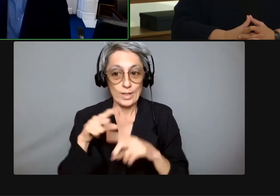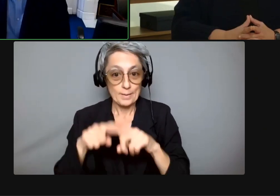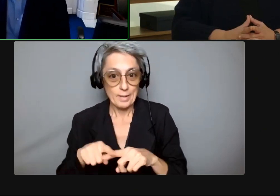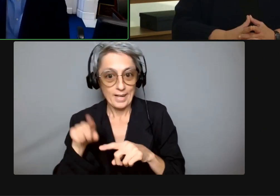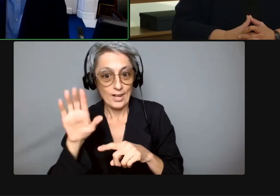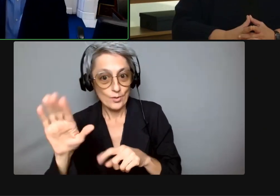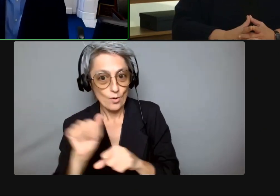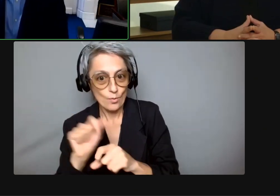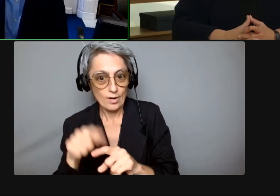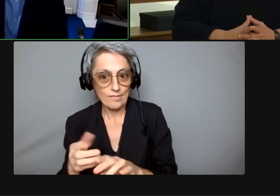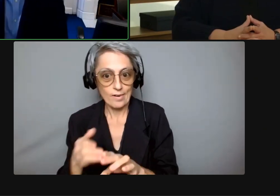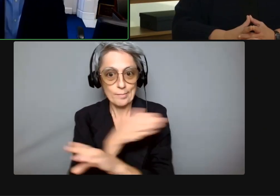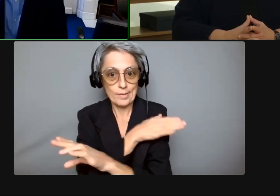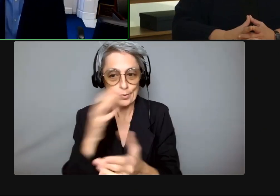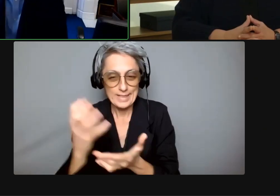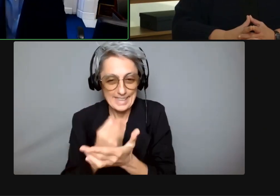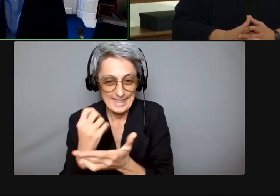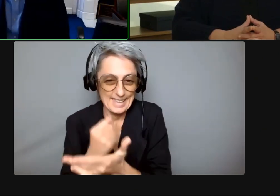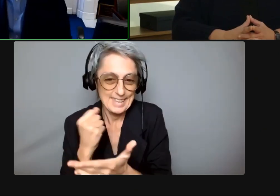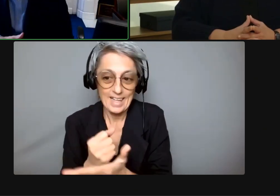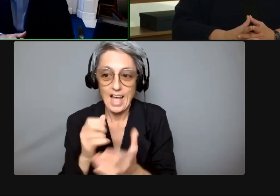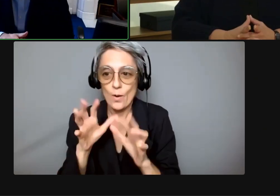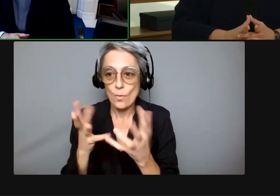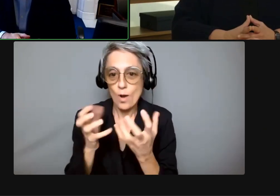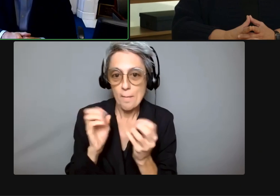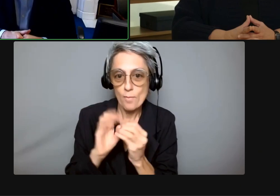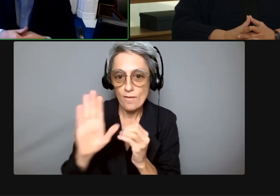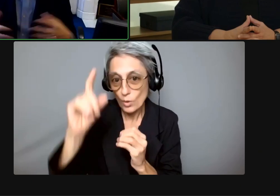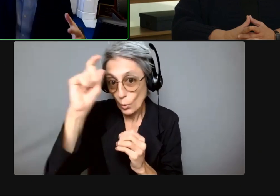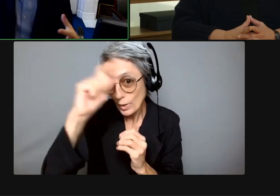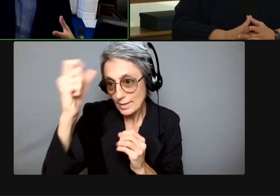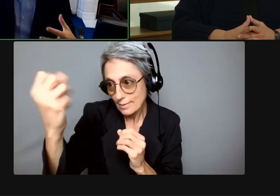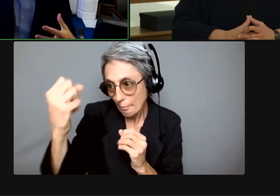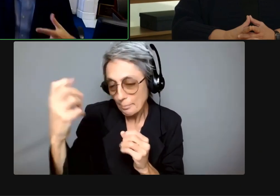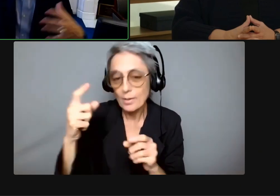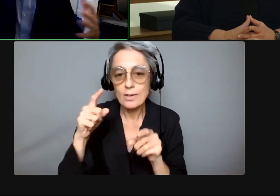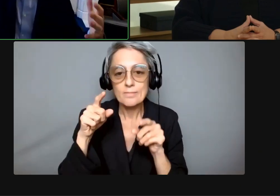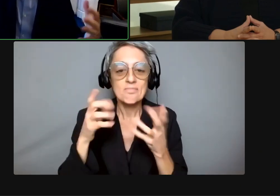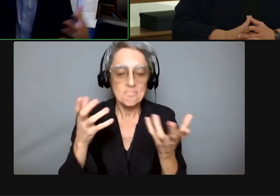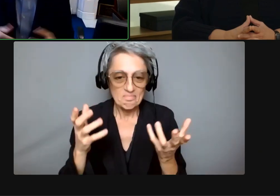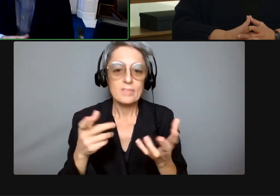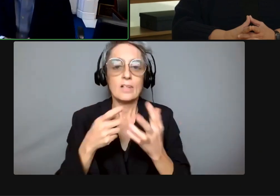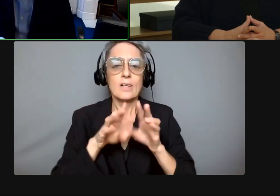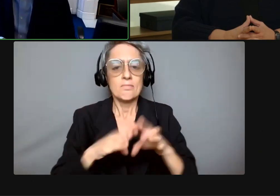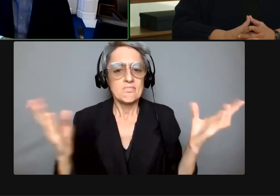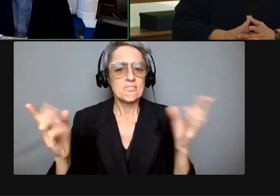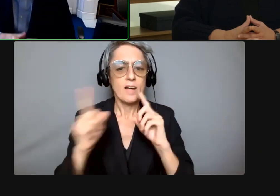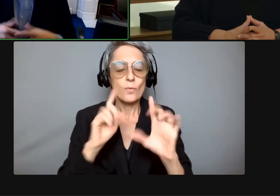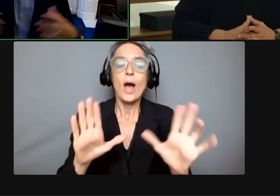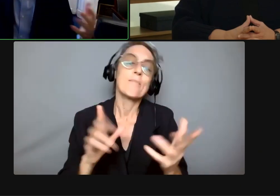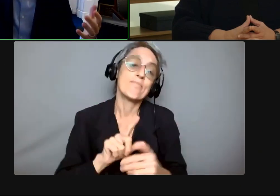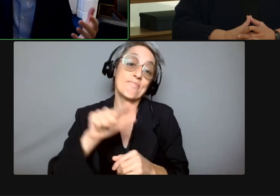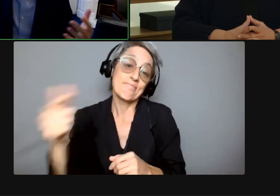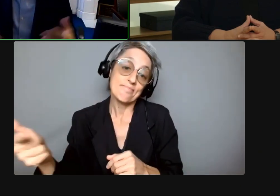as we dove into the conversation and kicking off the conversation. Well, let me just turn over for you, Lisa.